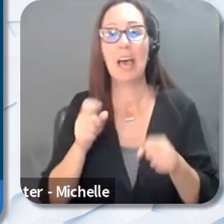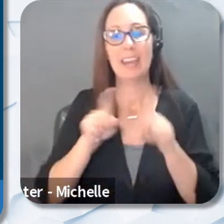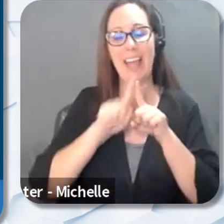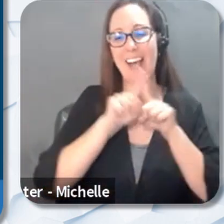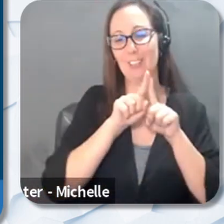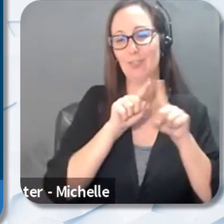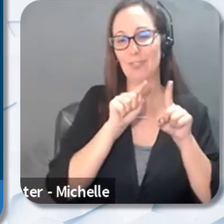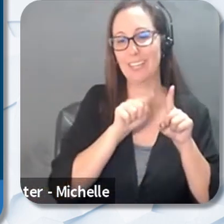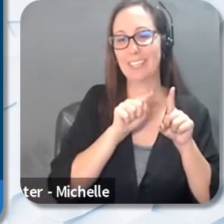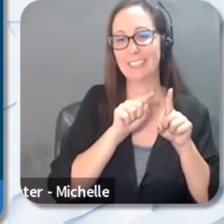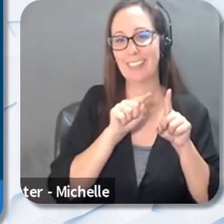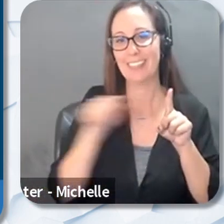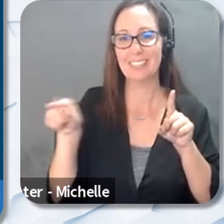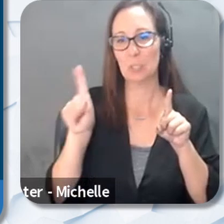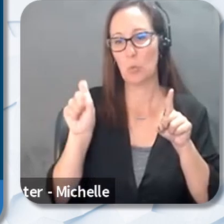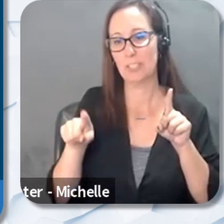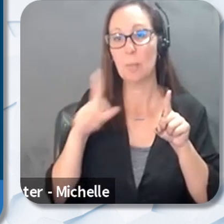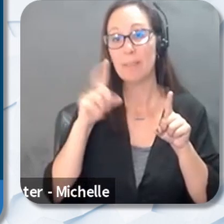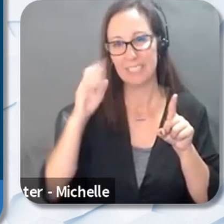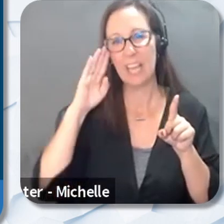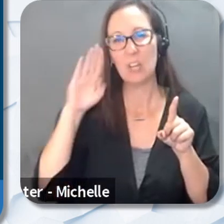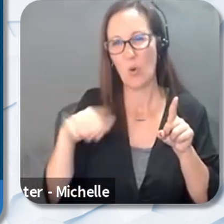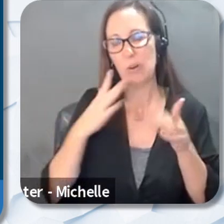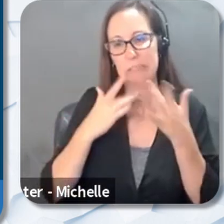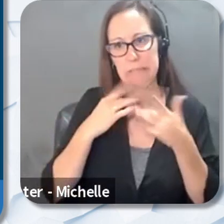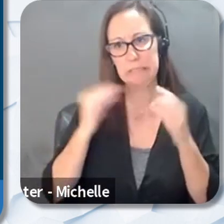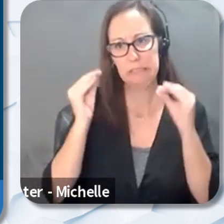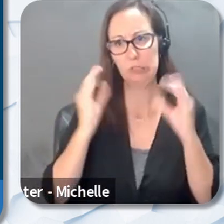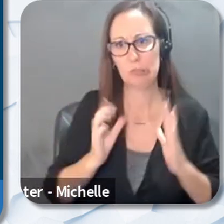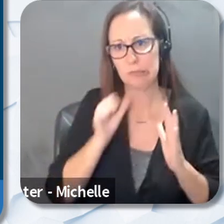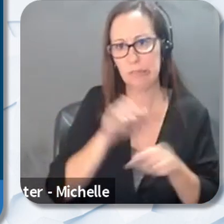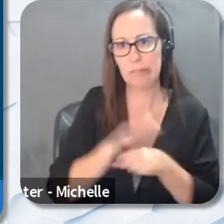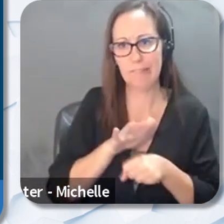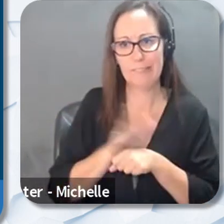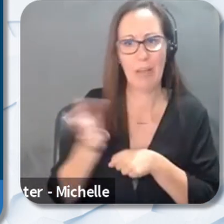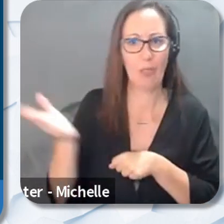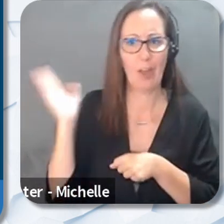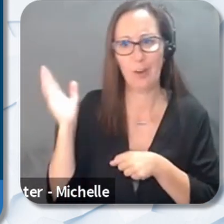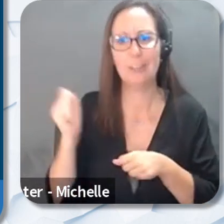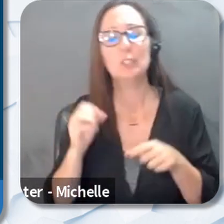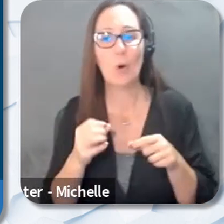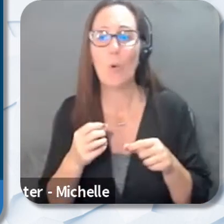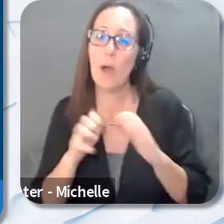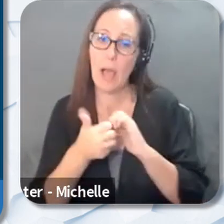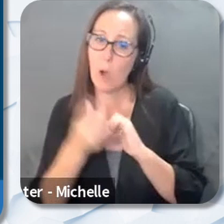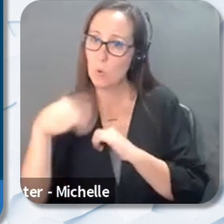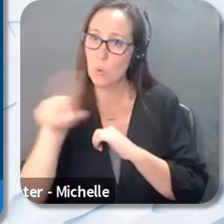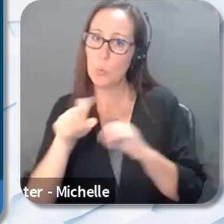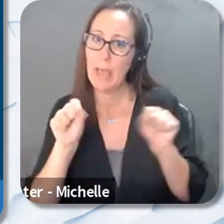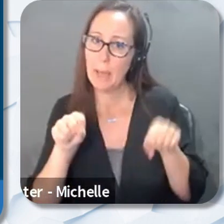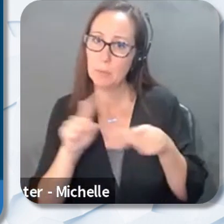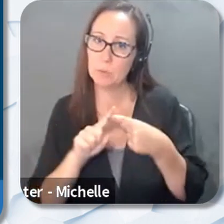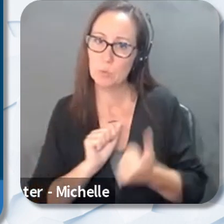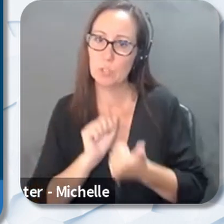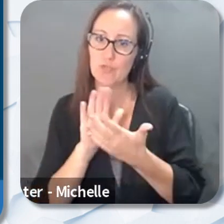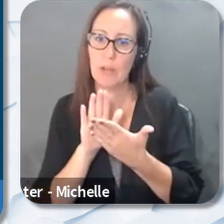because we know we're having a bit of a teacher shortage So how are you guys able to address the